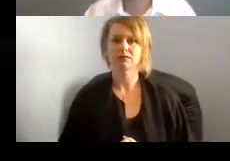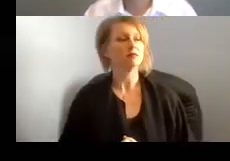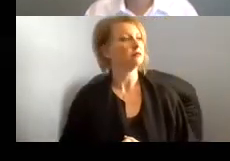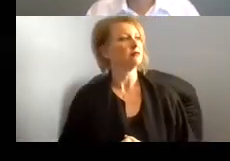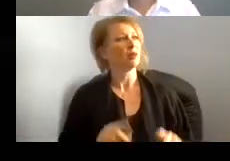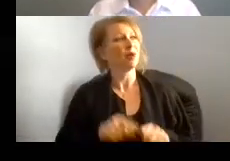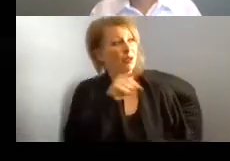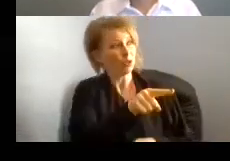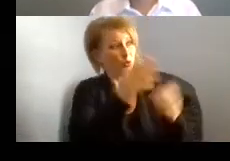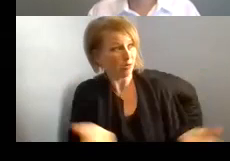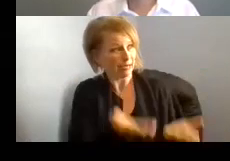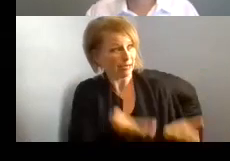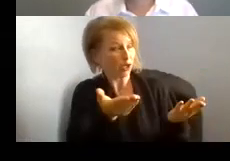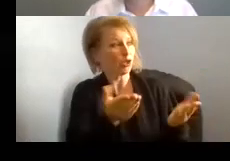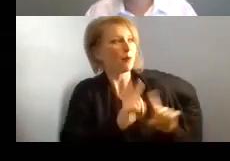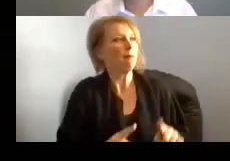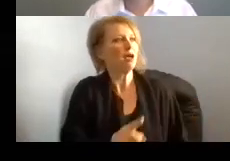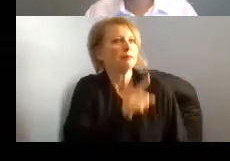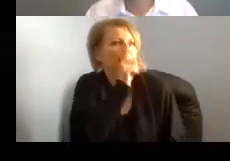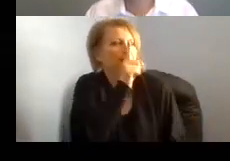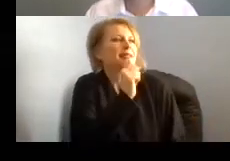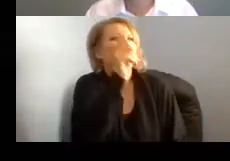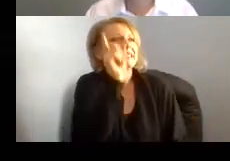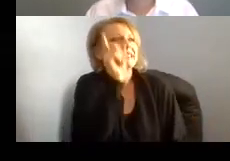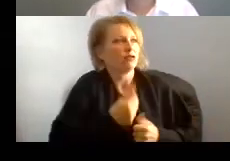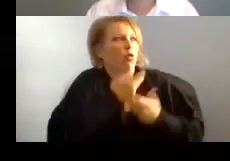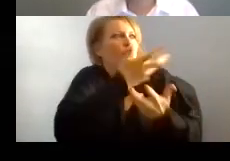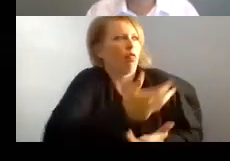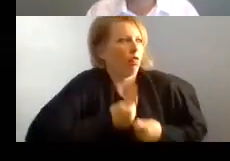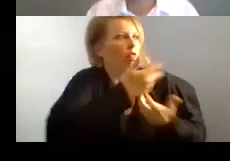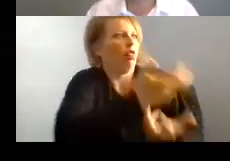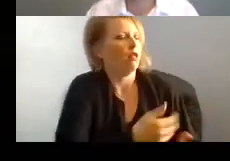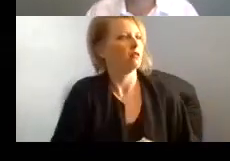So she commented that she wished she had known that before. Sometimes you don’t need to talk about it.